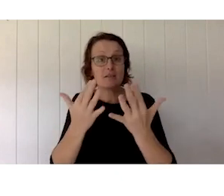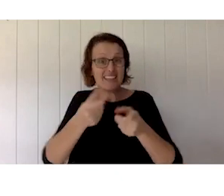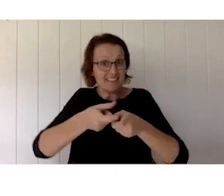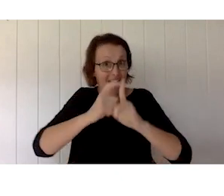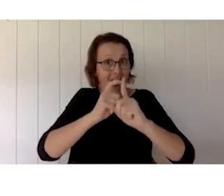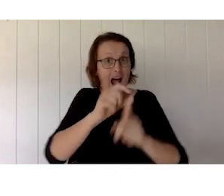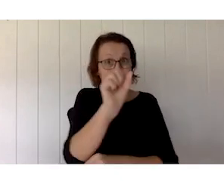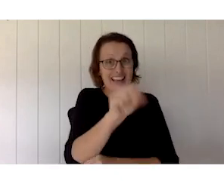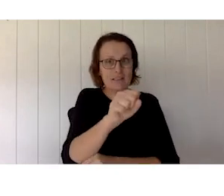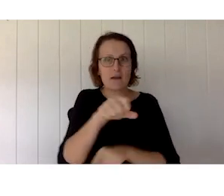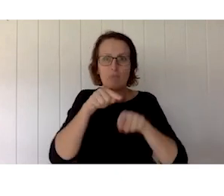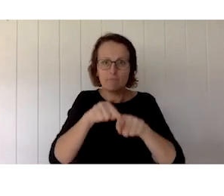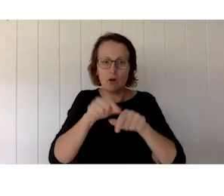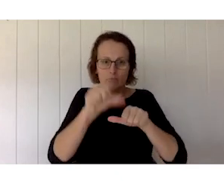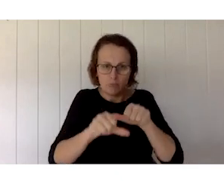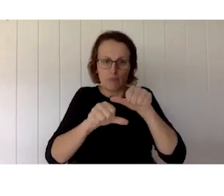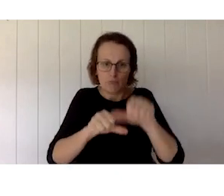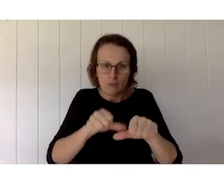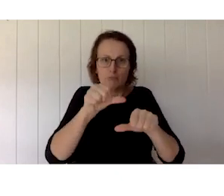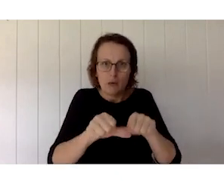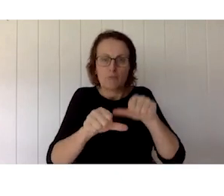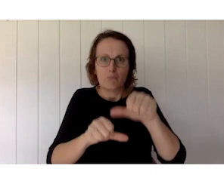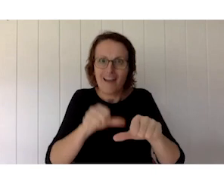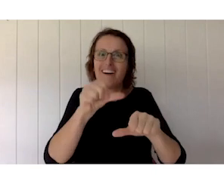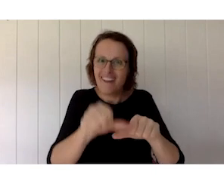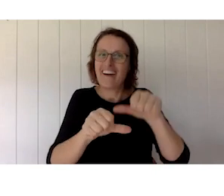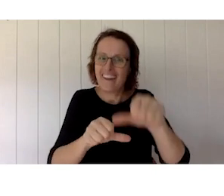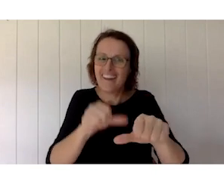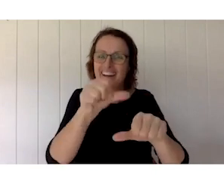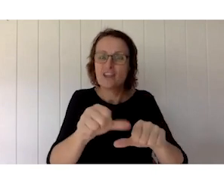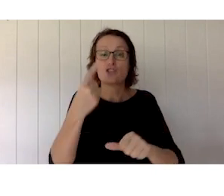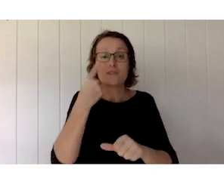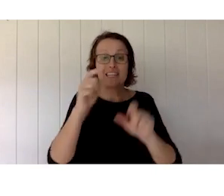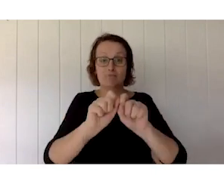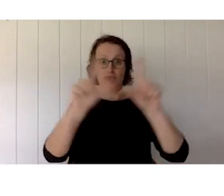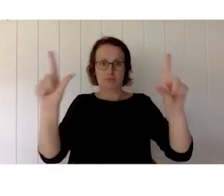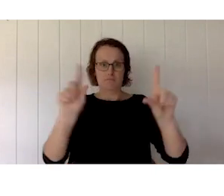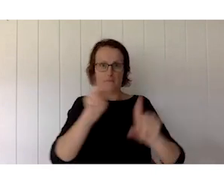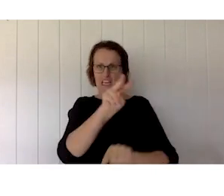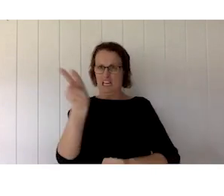rules. You see, this equation on the screen looks terrifying but,